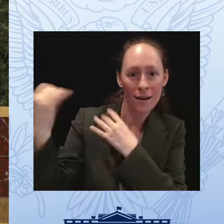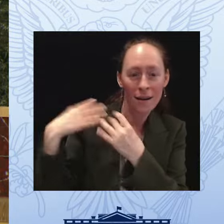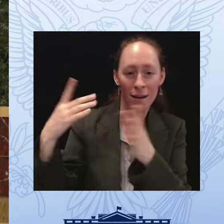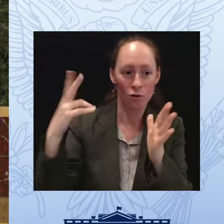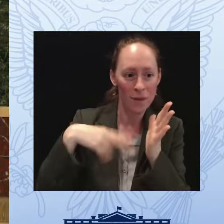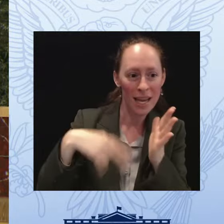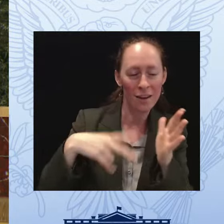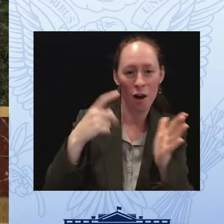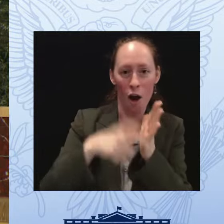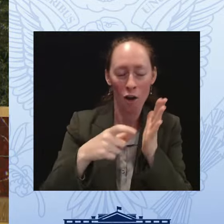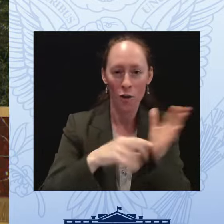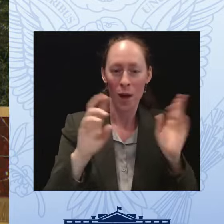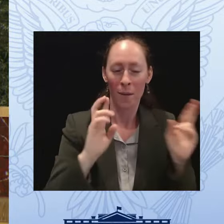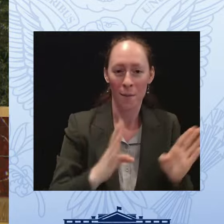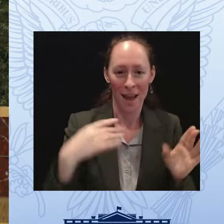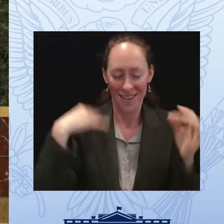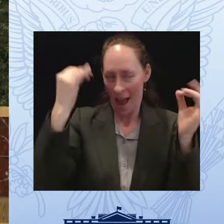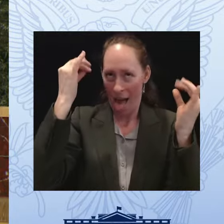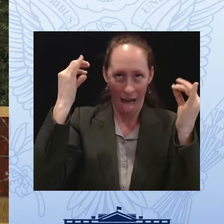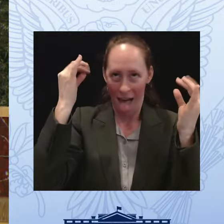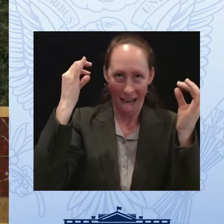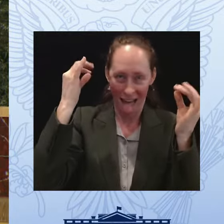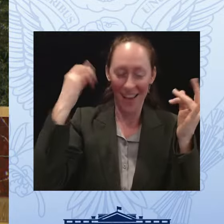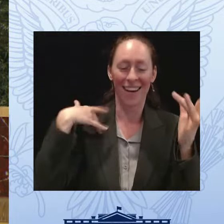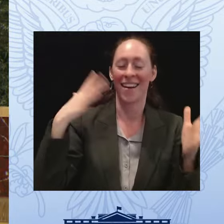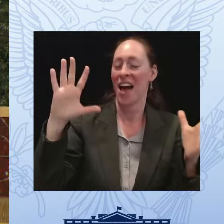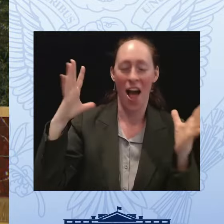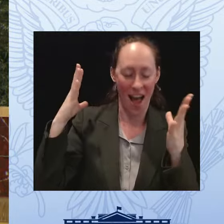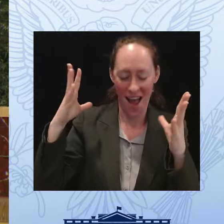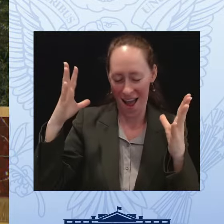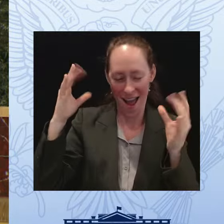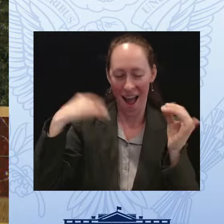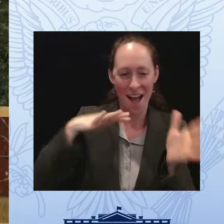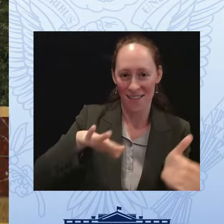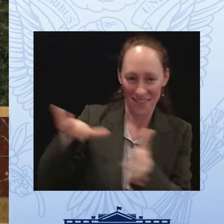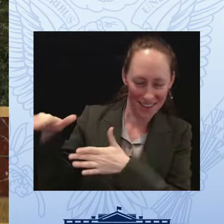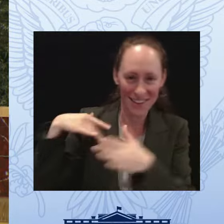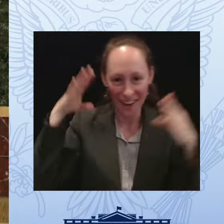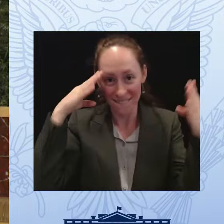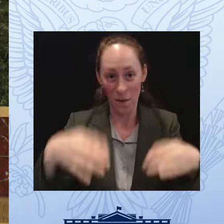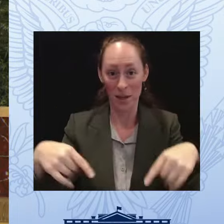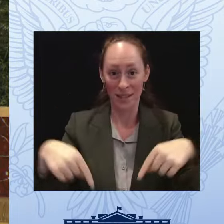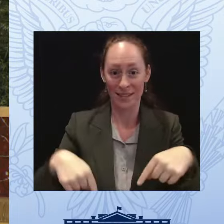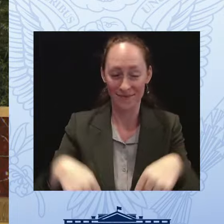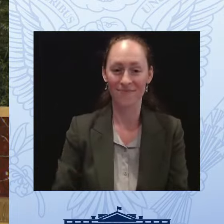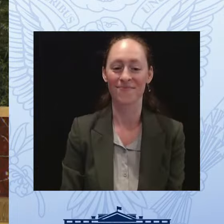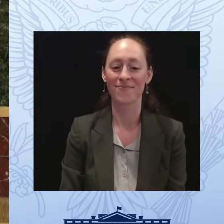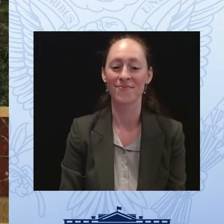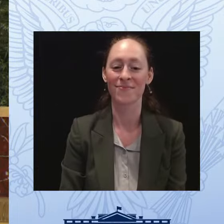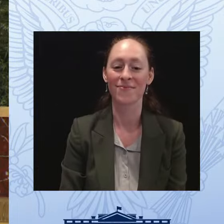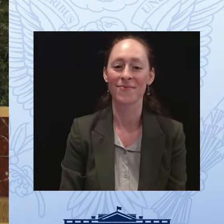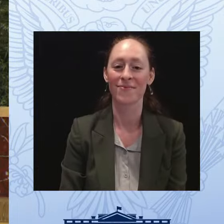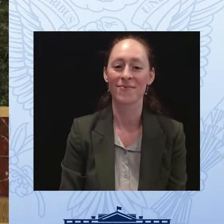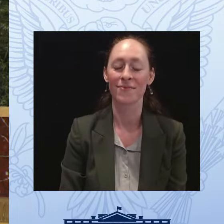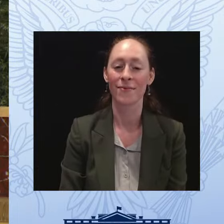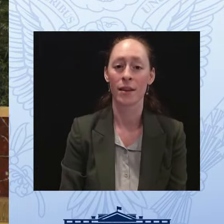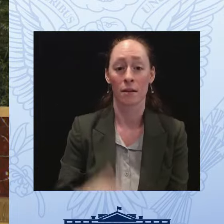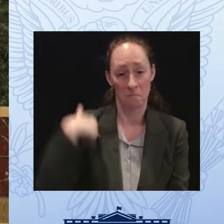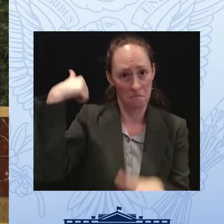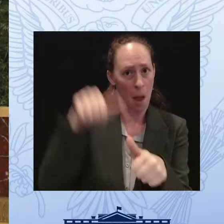one of my students came to class with her four year old, and I immediately saw the distress in my students eyes